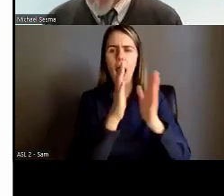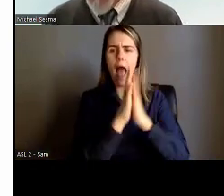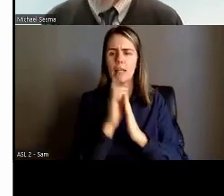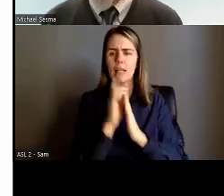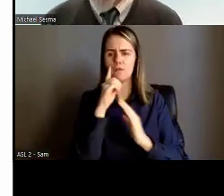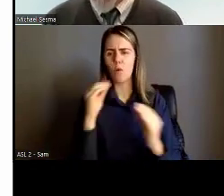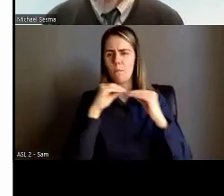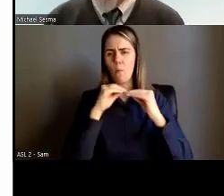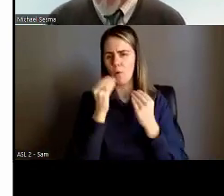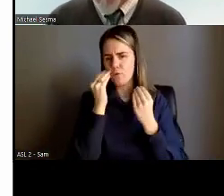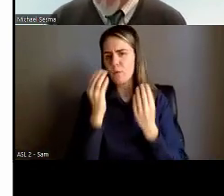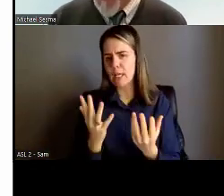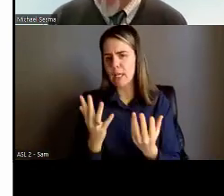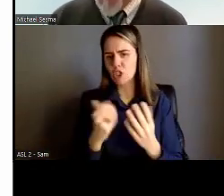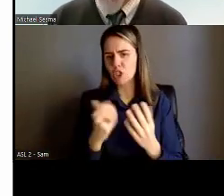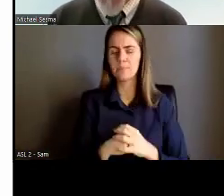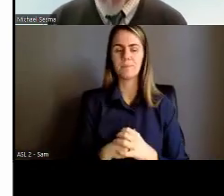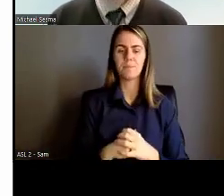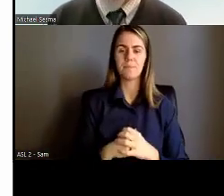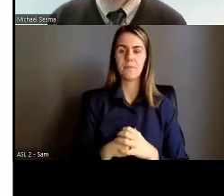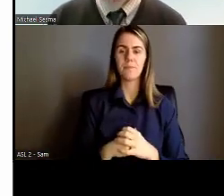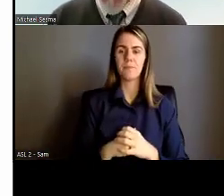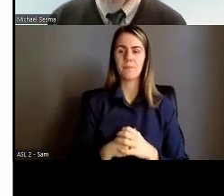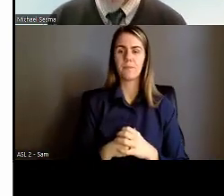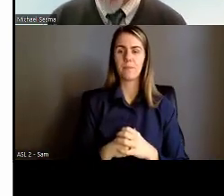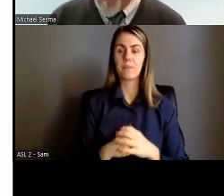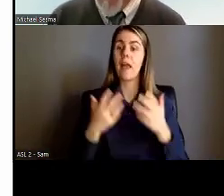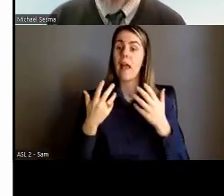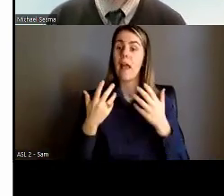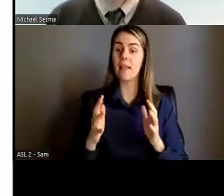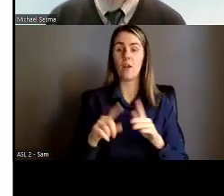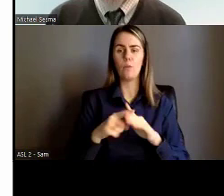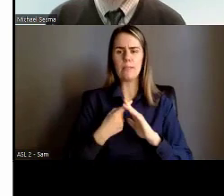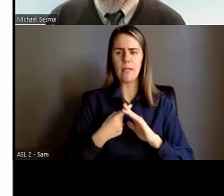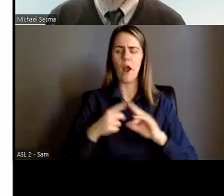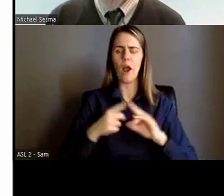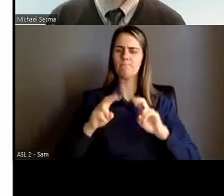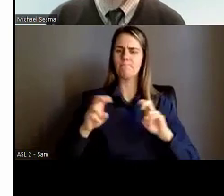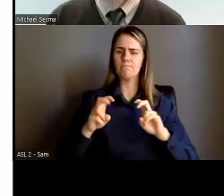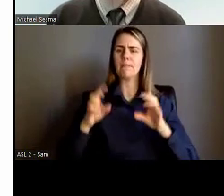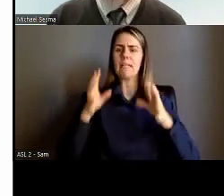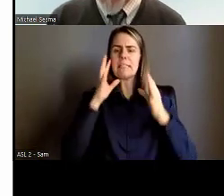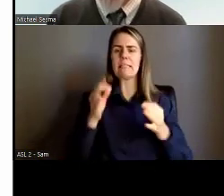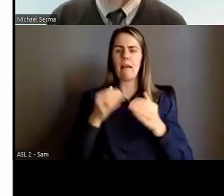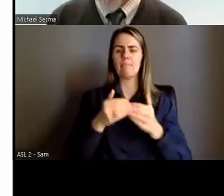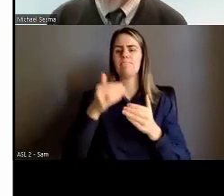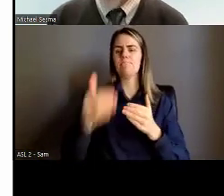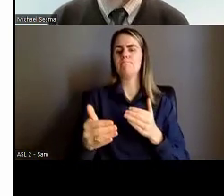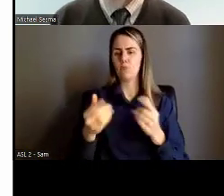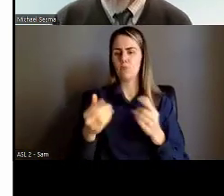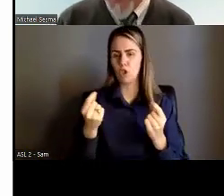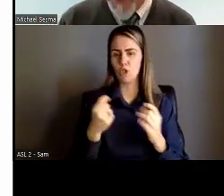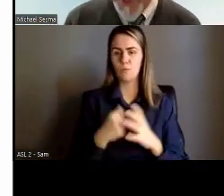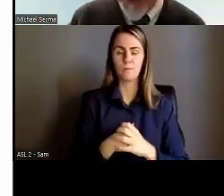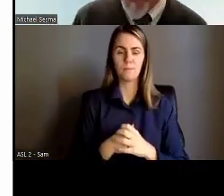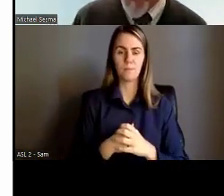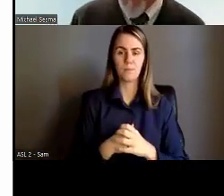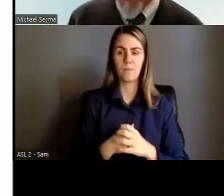And then we begin to make an assessment about what's going to happen next. If it's got a very good competitive score